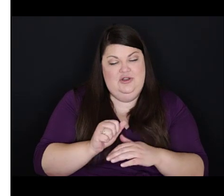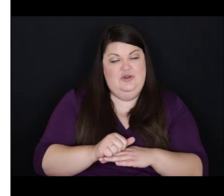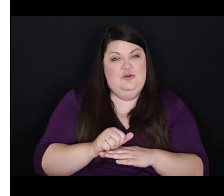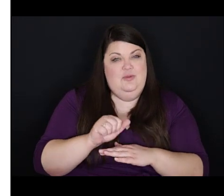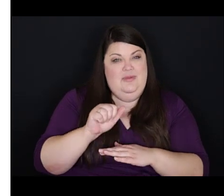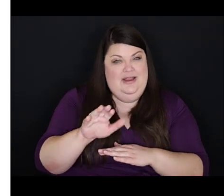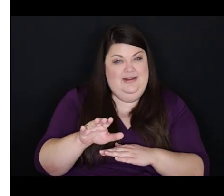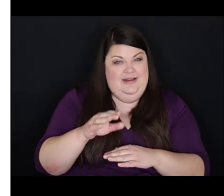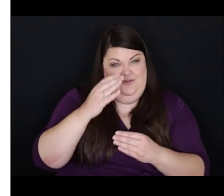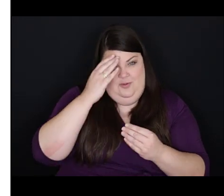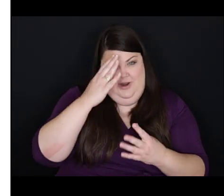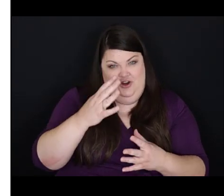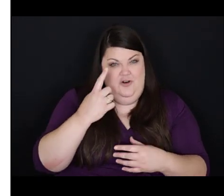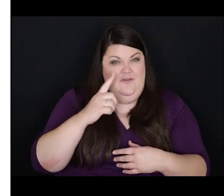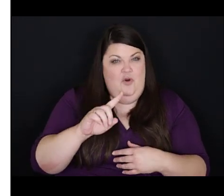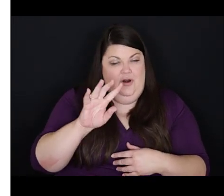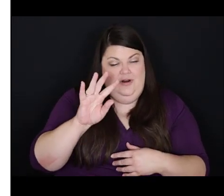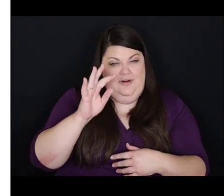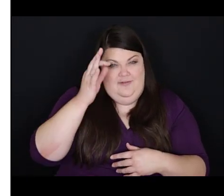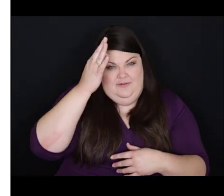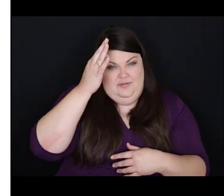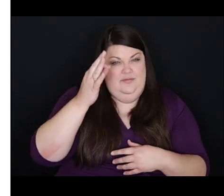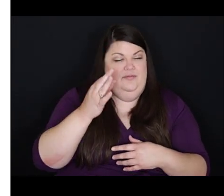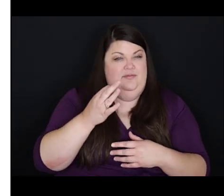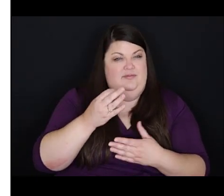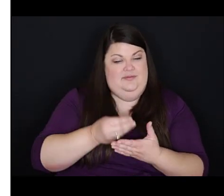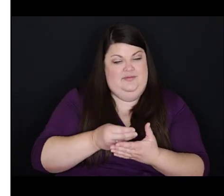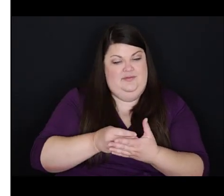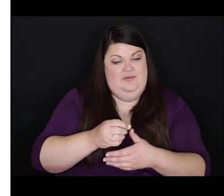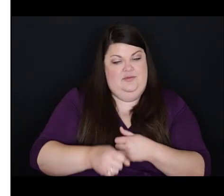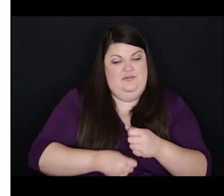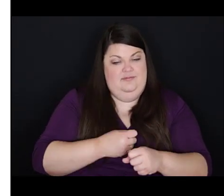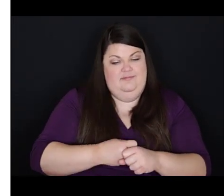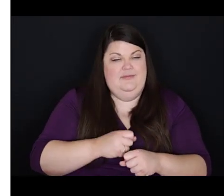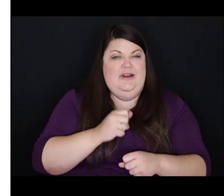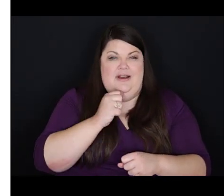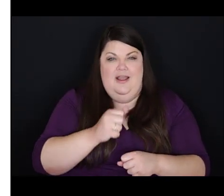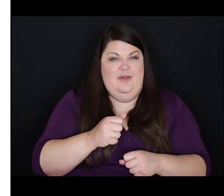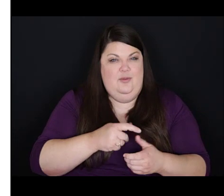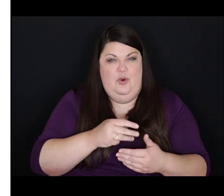information for the Federal fiscal year (FFY) and not the program year, with the possible exception